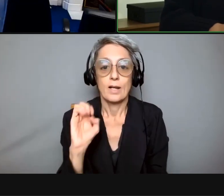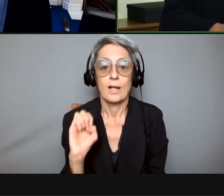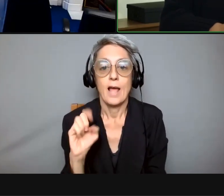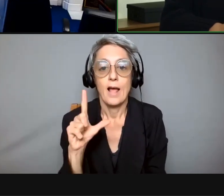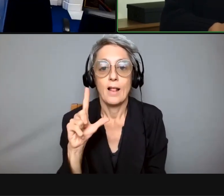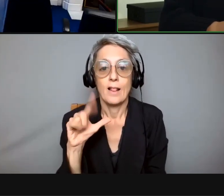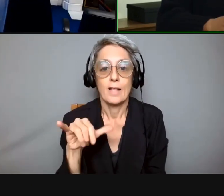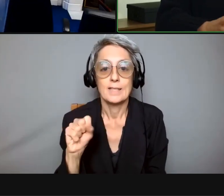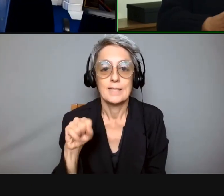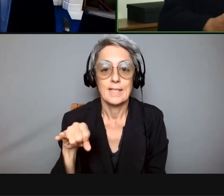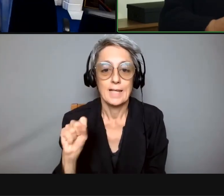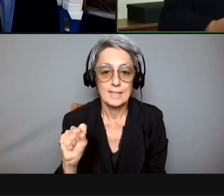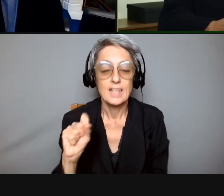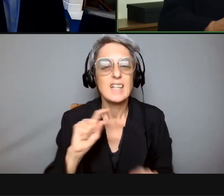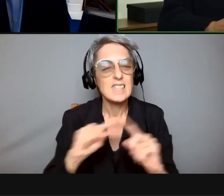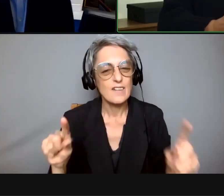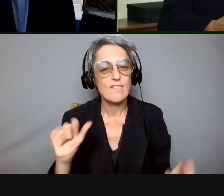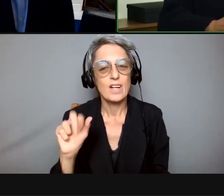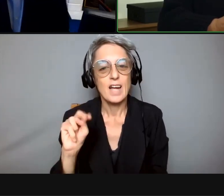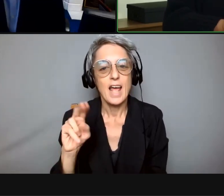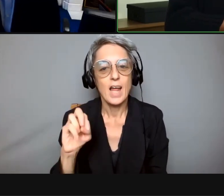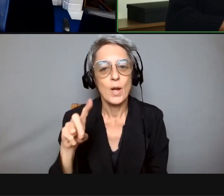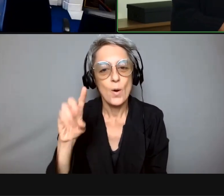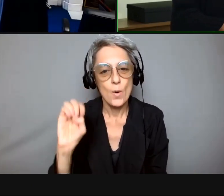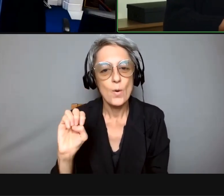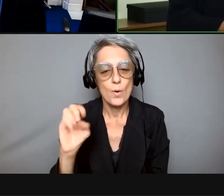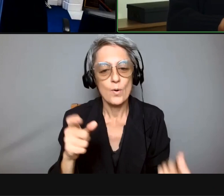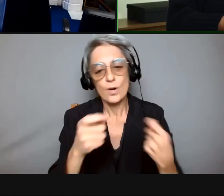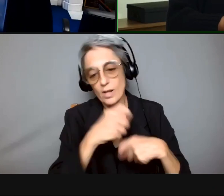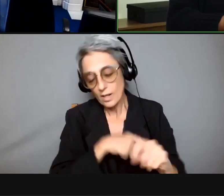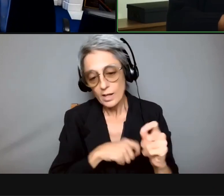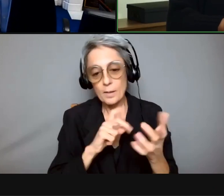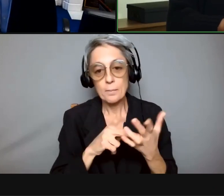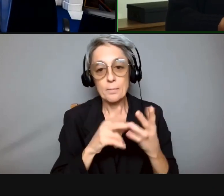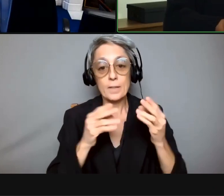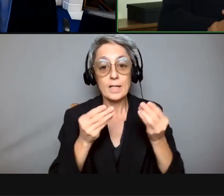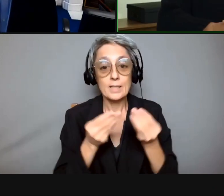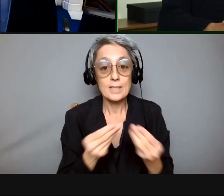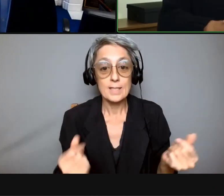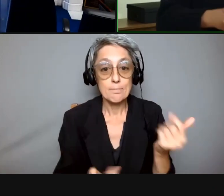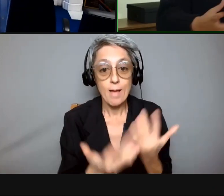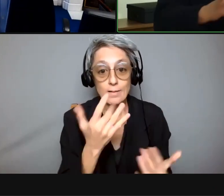so that you also emit no CO2 during the smelting process.